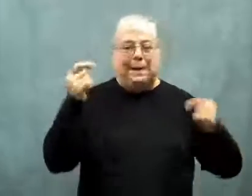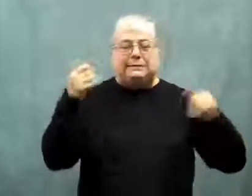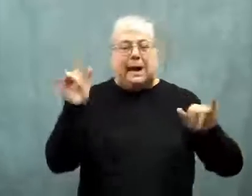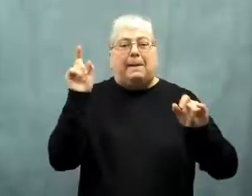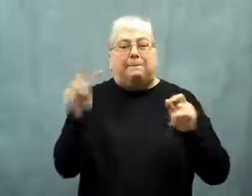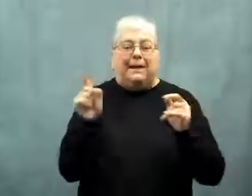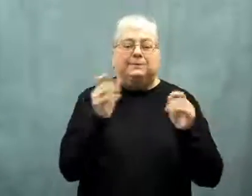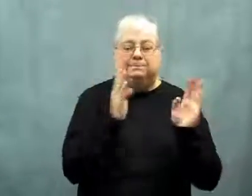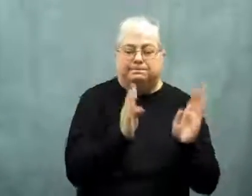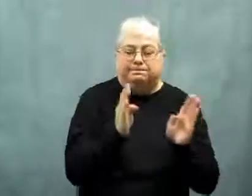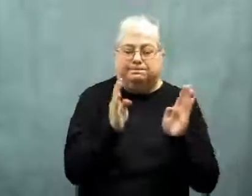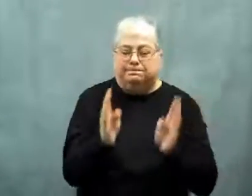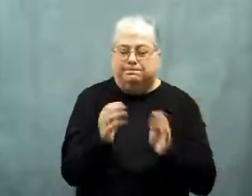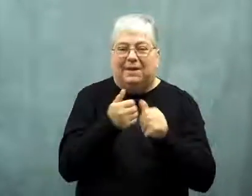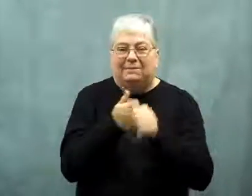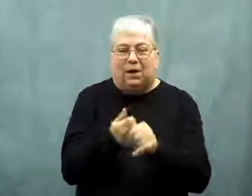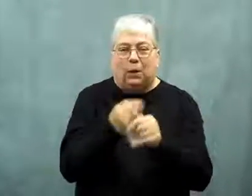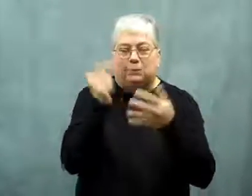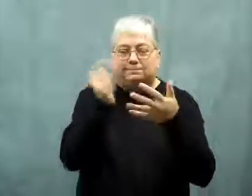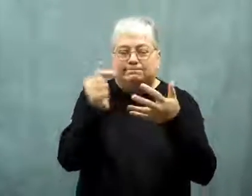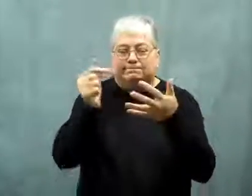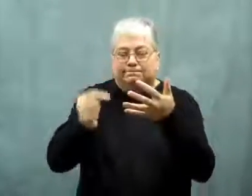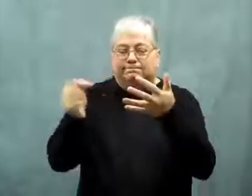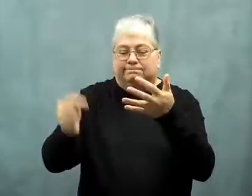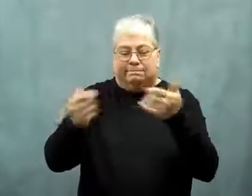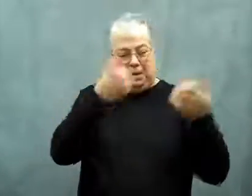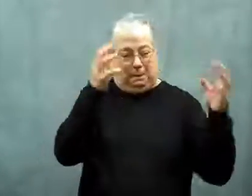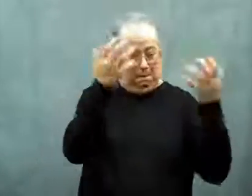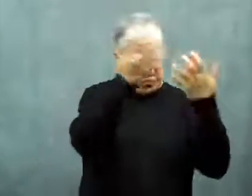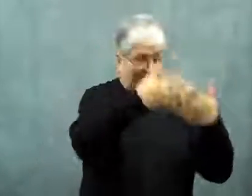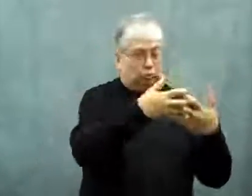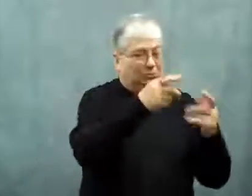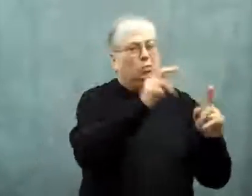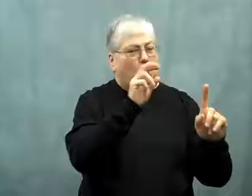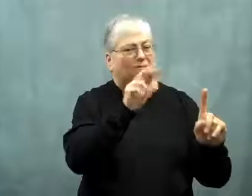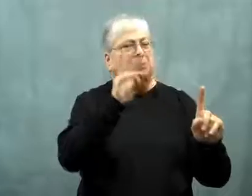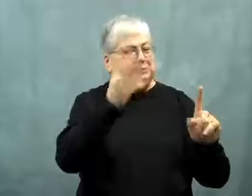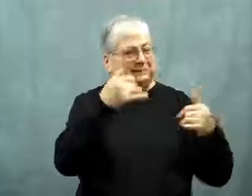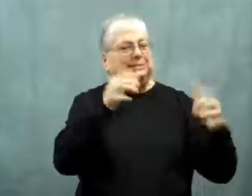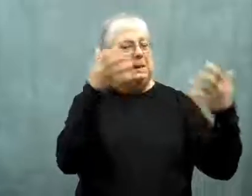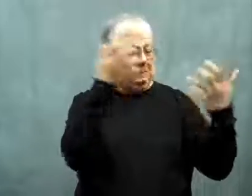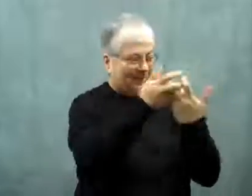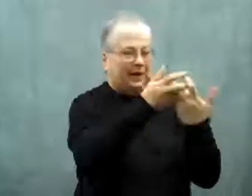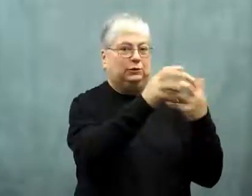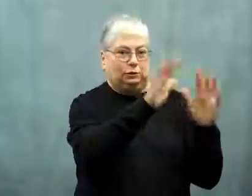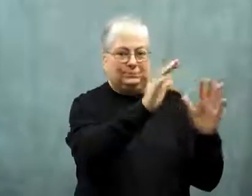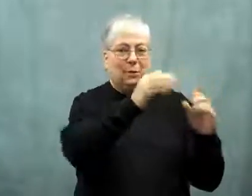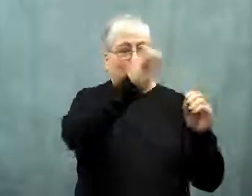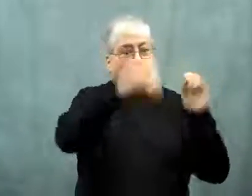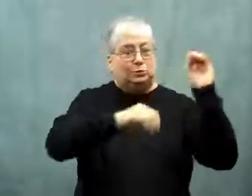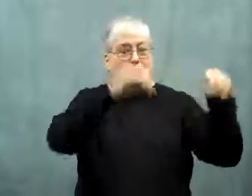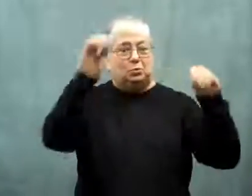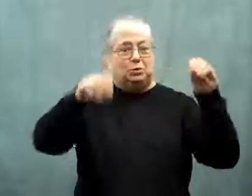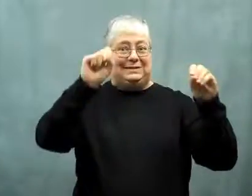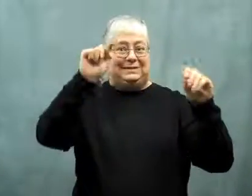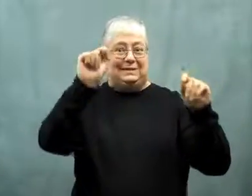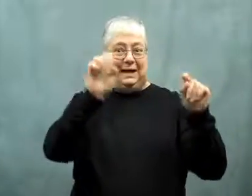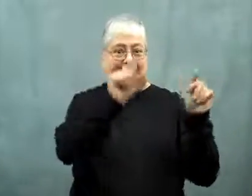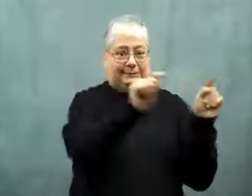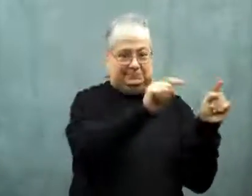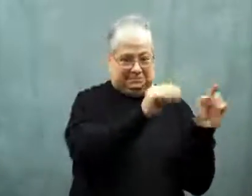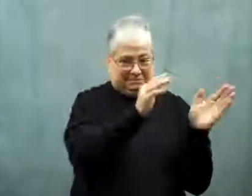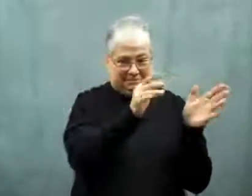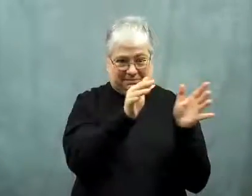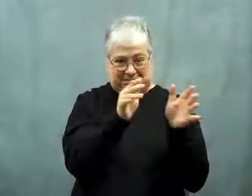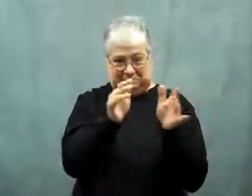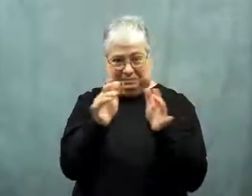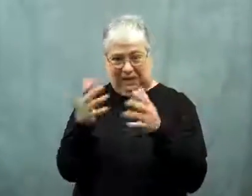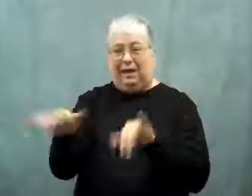but there is still a process that must be followed to match the vote in each state.